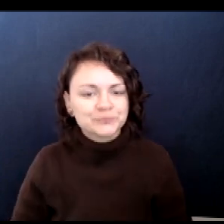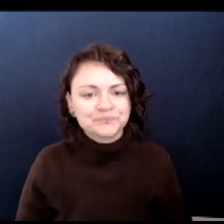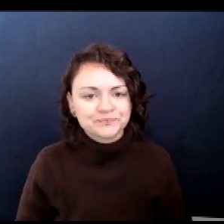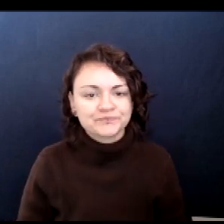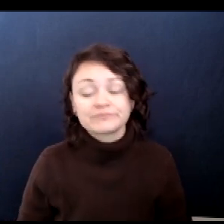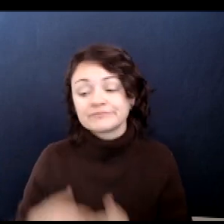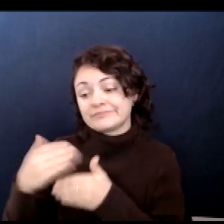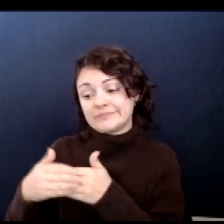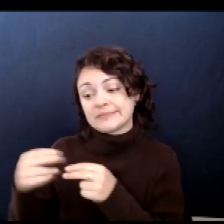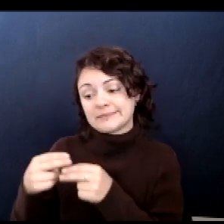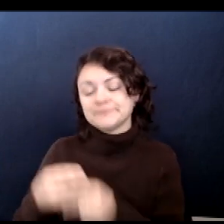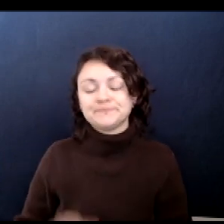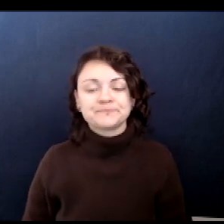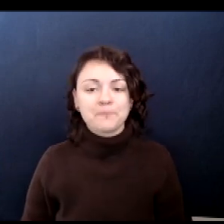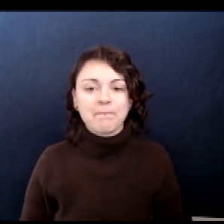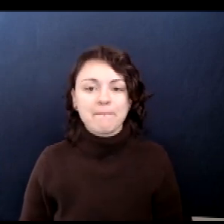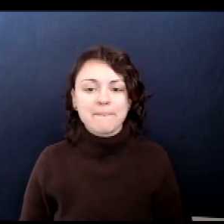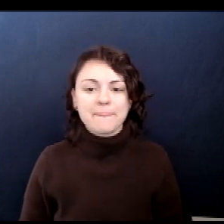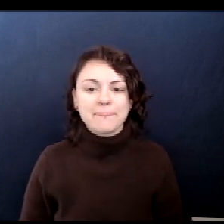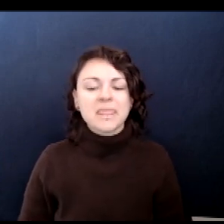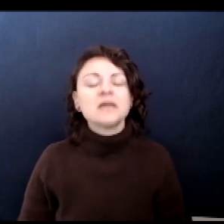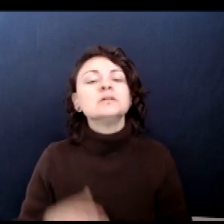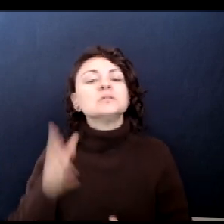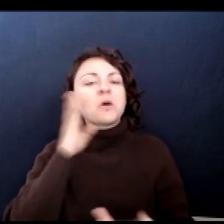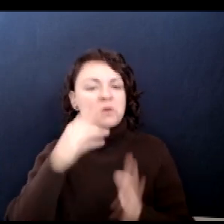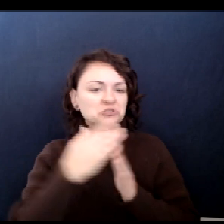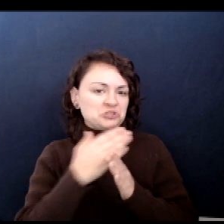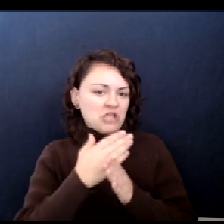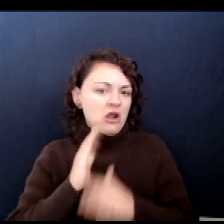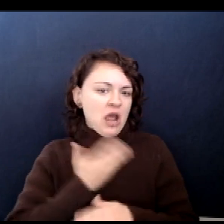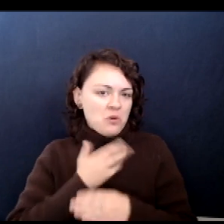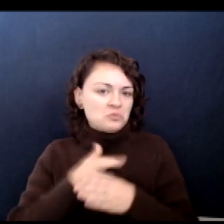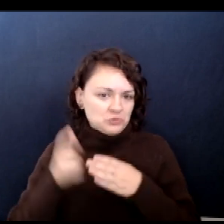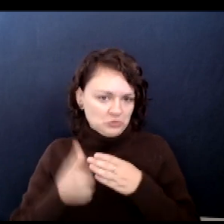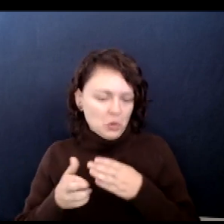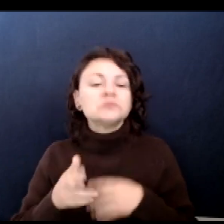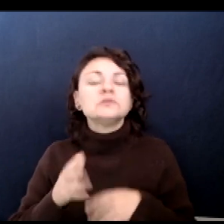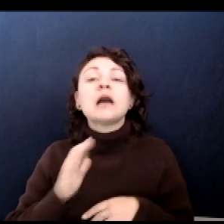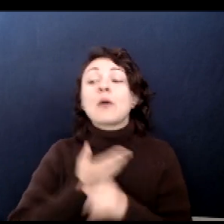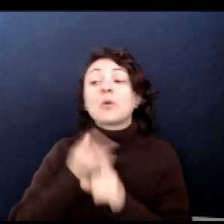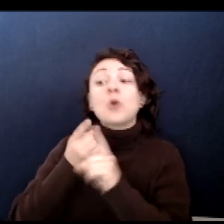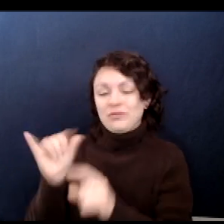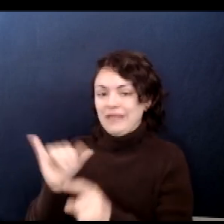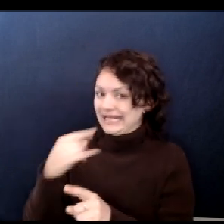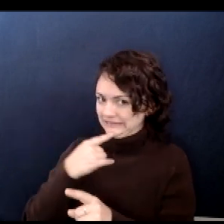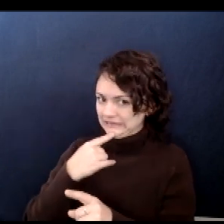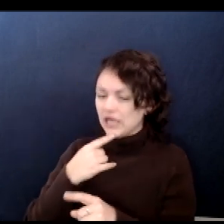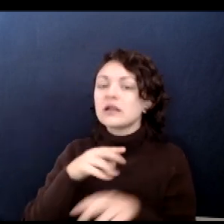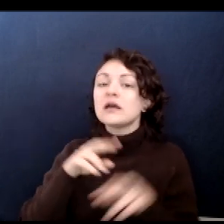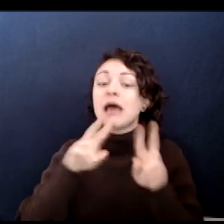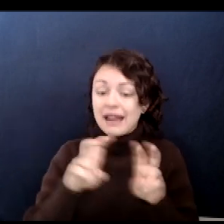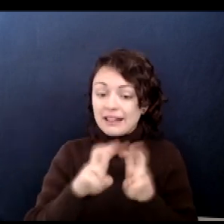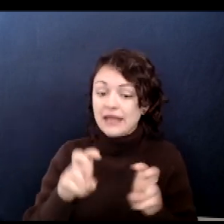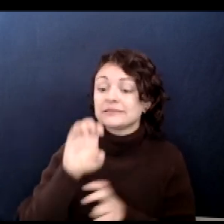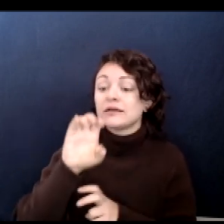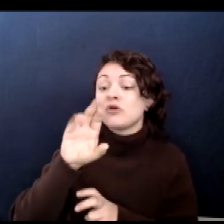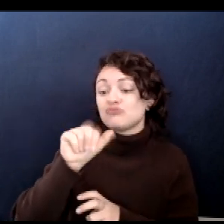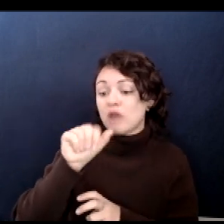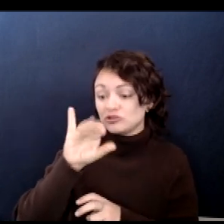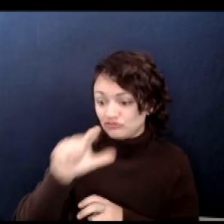actually did for the results I'll be sharing with you. Our goal was to, as I said, analyze racial ethnic differences in the use of